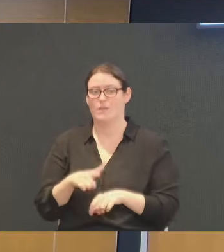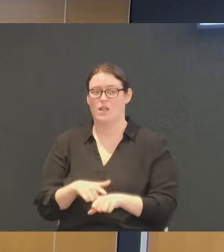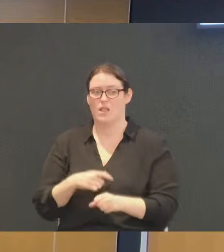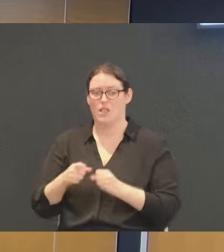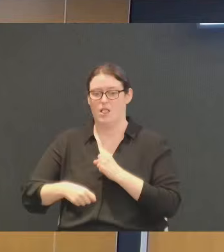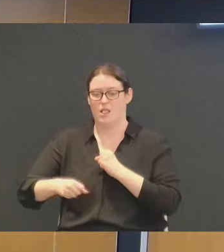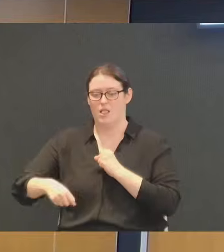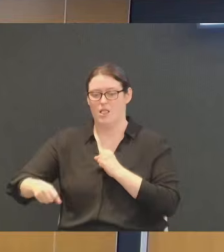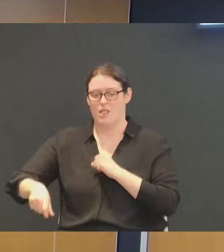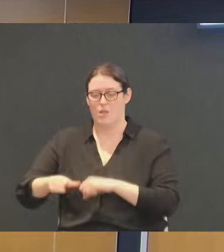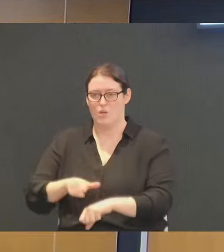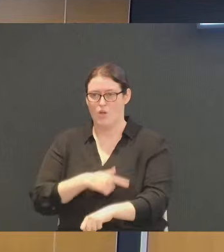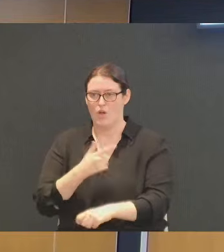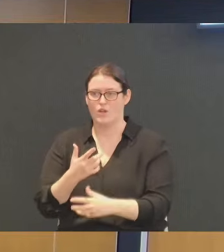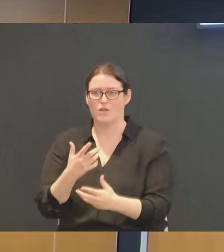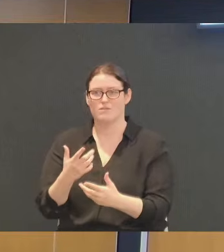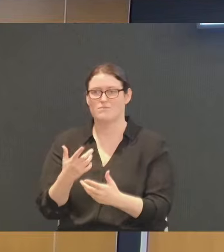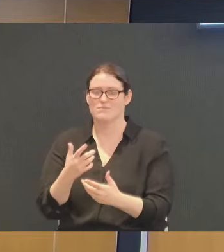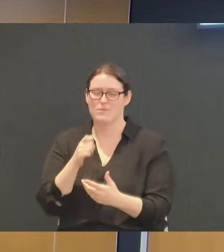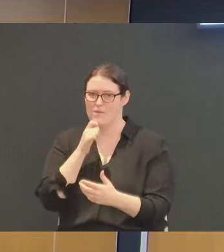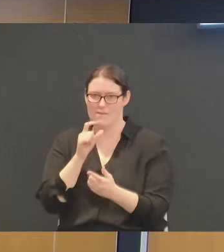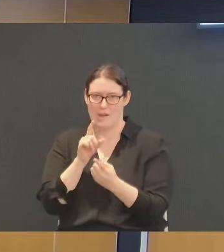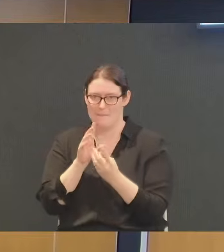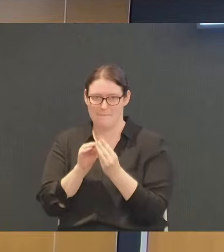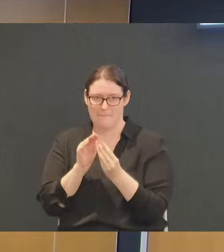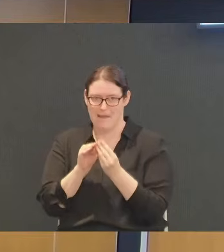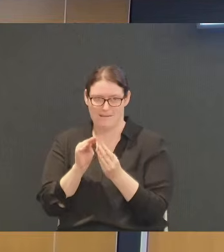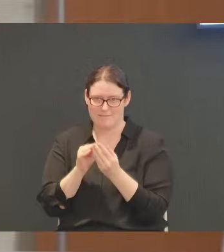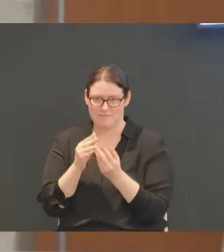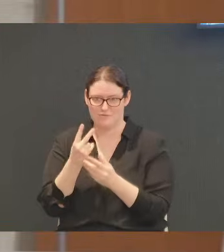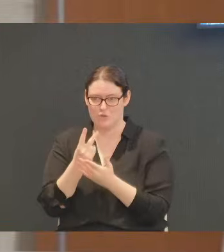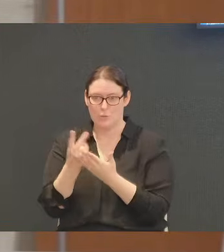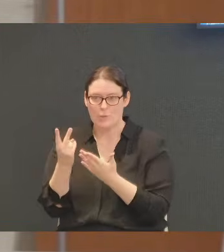that there are so many things that have happened since we met last, but I did want to highlight